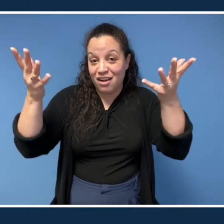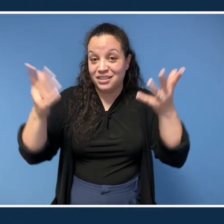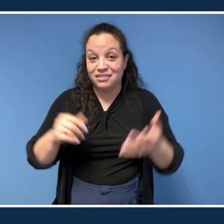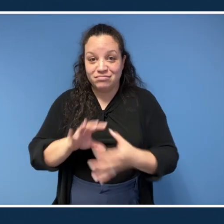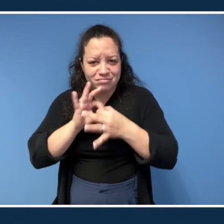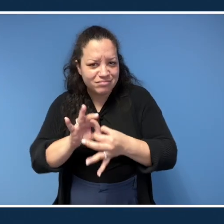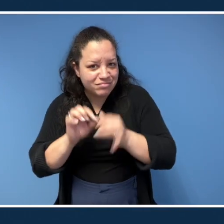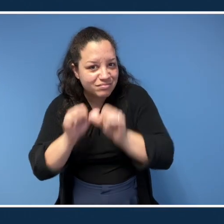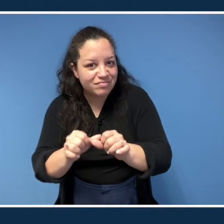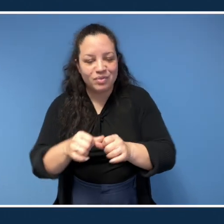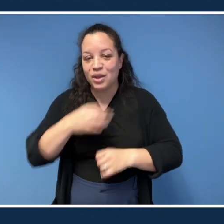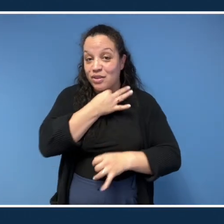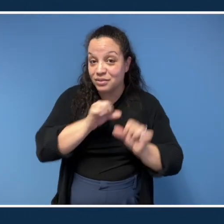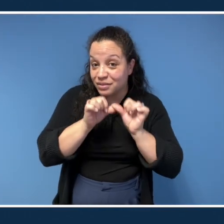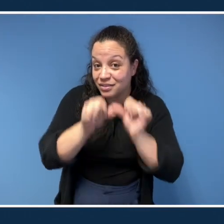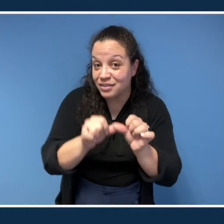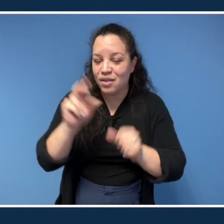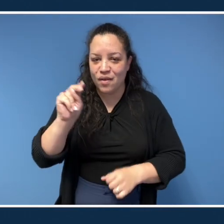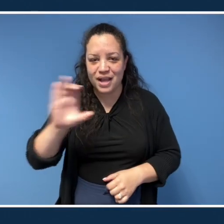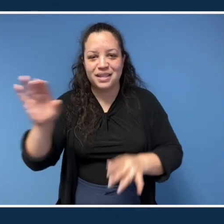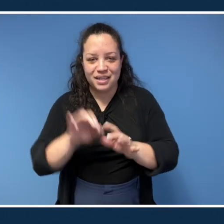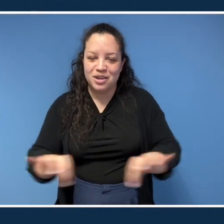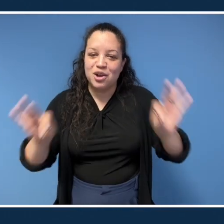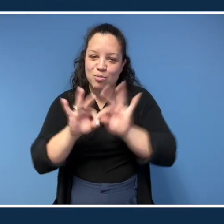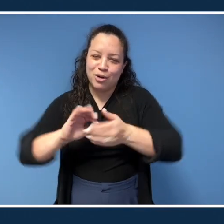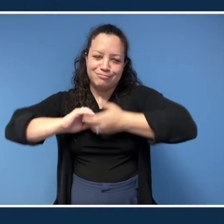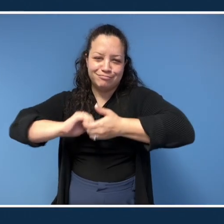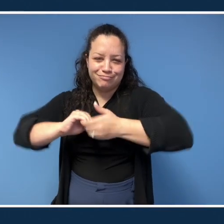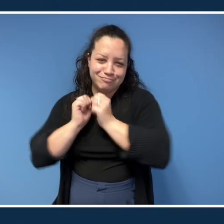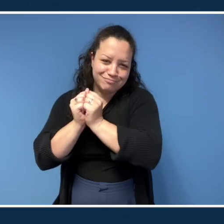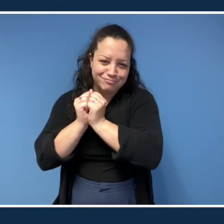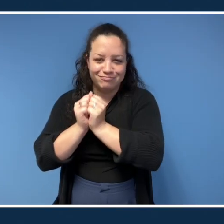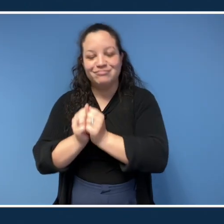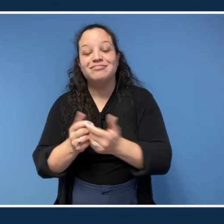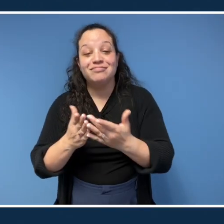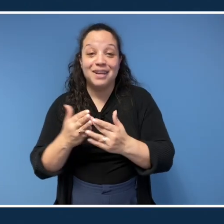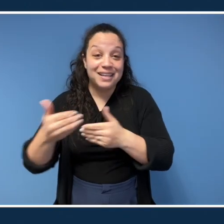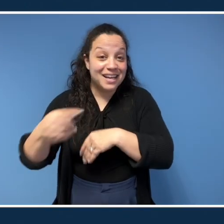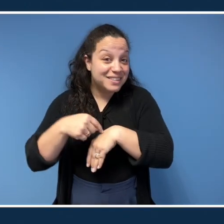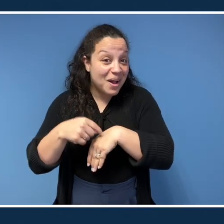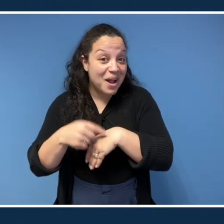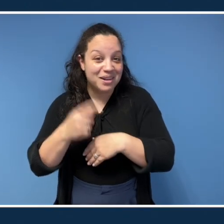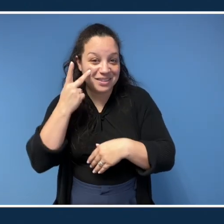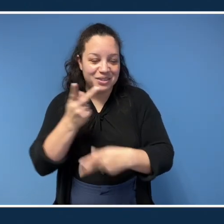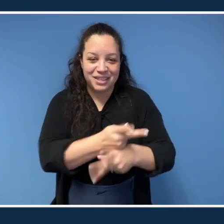Stay connected, stay curious. And NSCC, let's continue the journey together. Until next time, take care and take action.